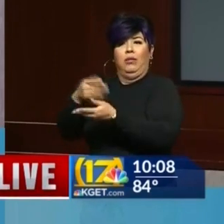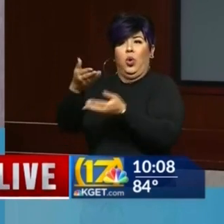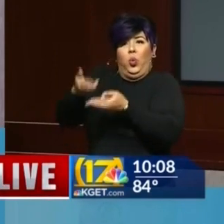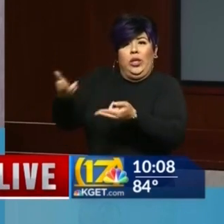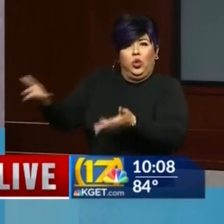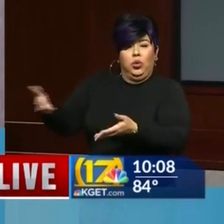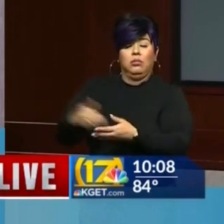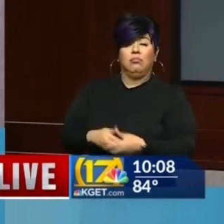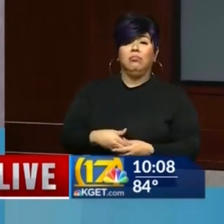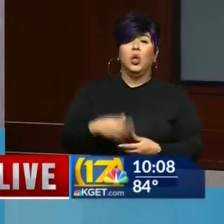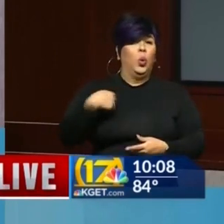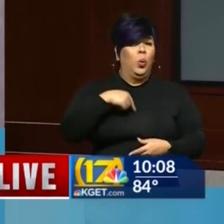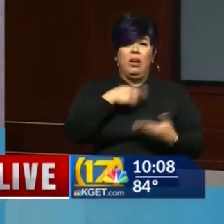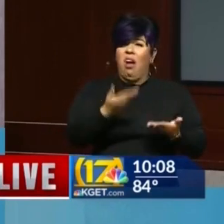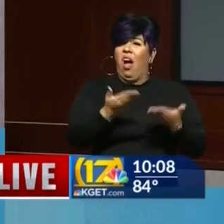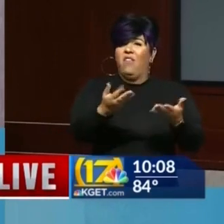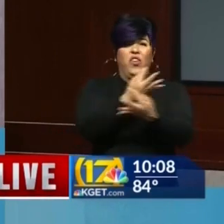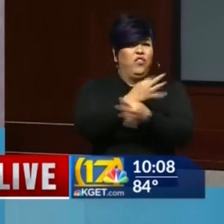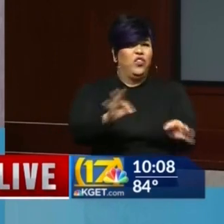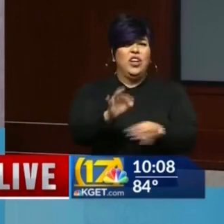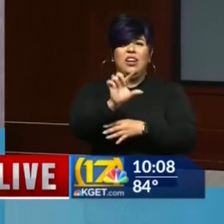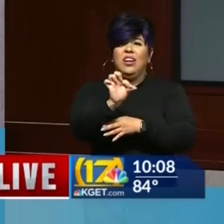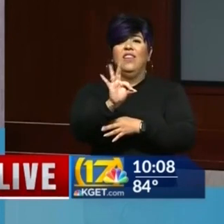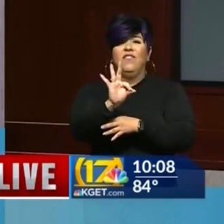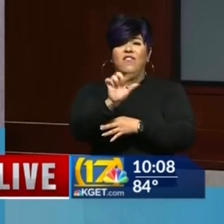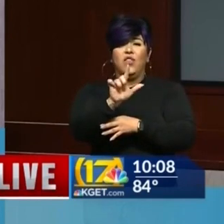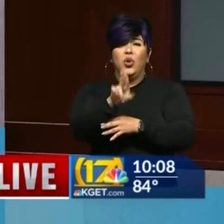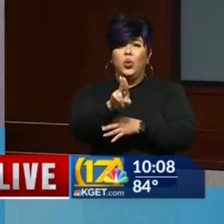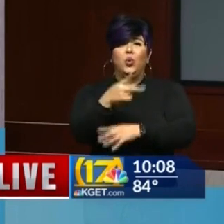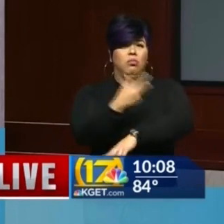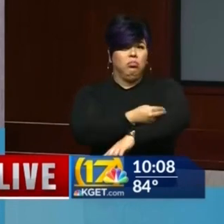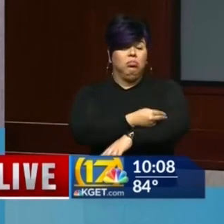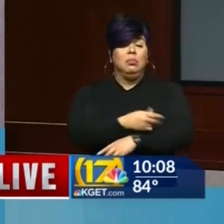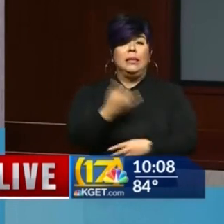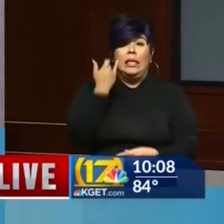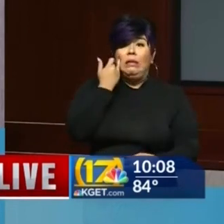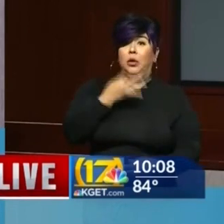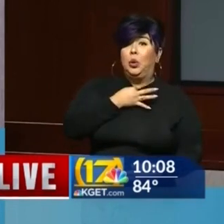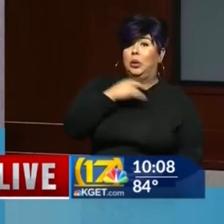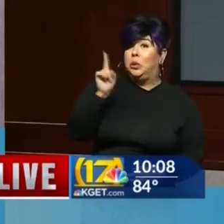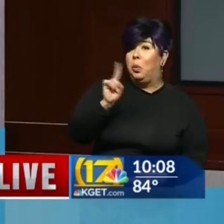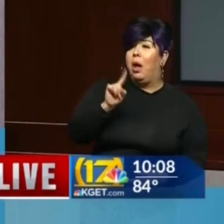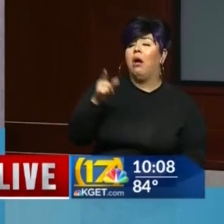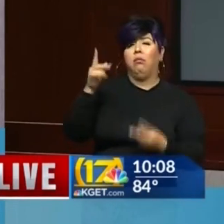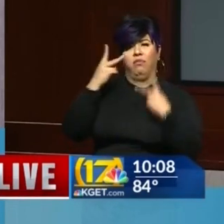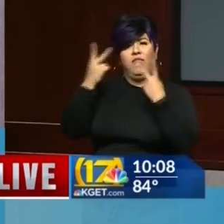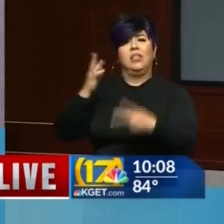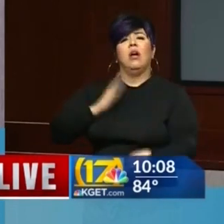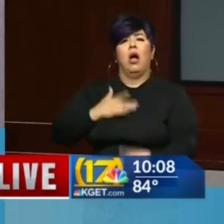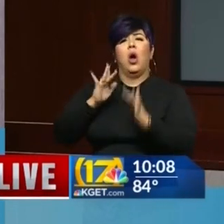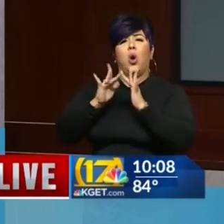AN EASY FREE SAFE ACTIONS THAT WE CAN TAKE TO KEEP OURSELVES SAFE AND OUR FAMILIES.